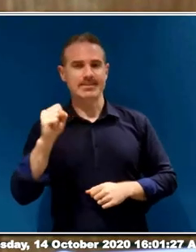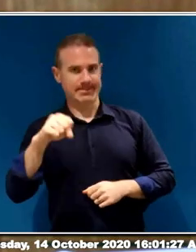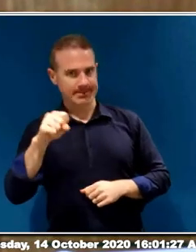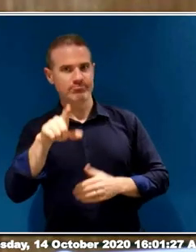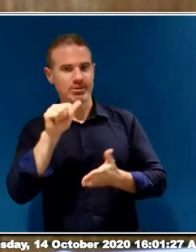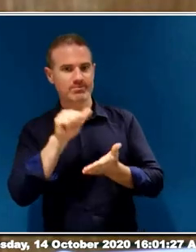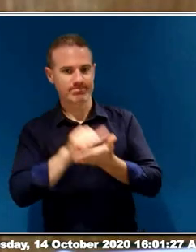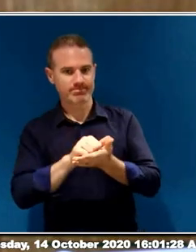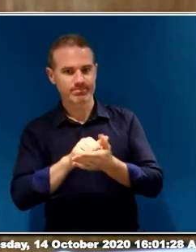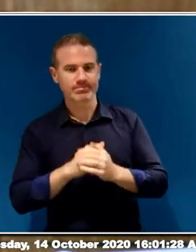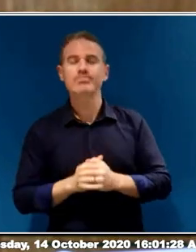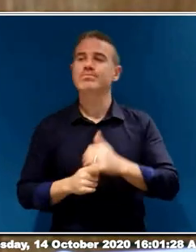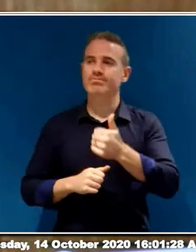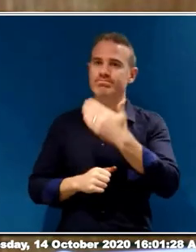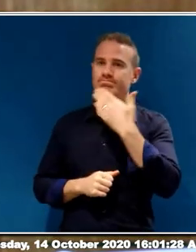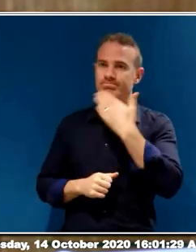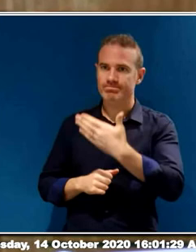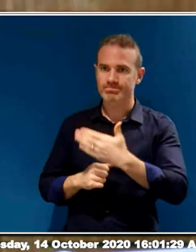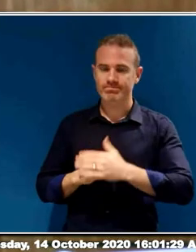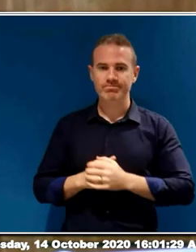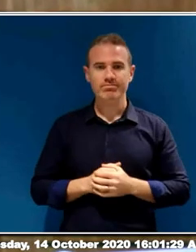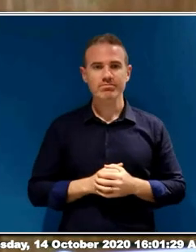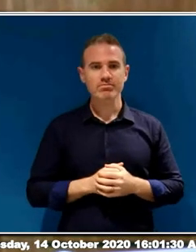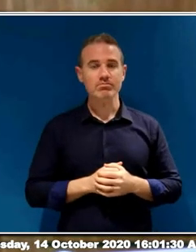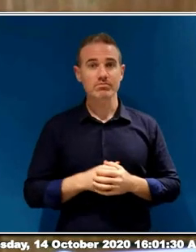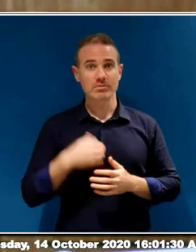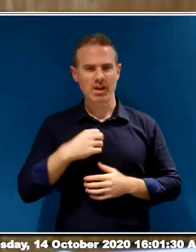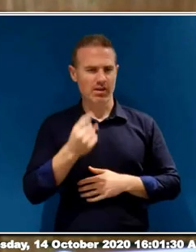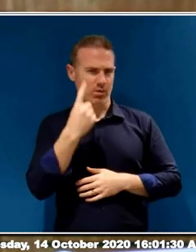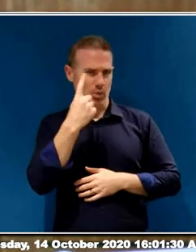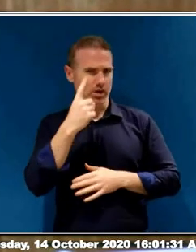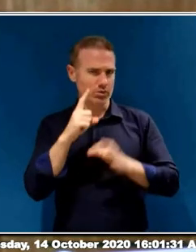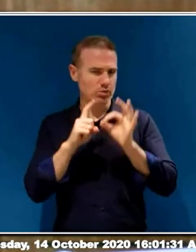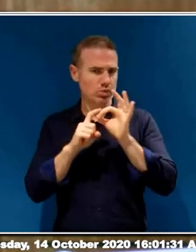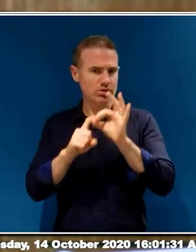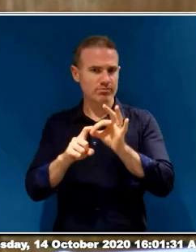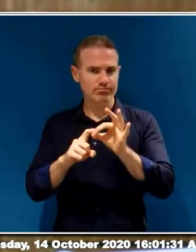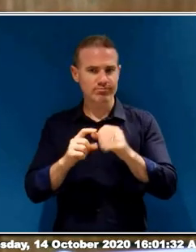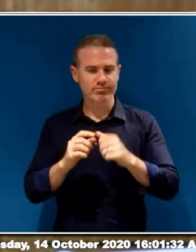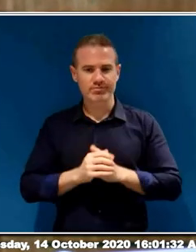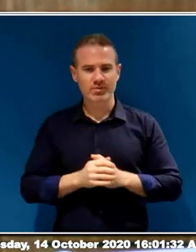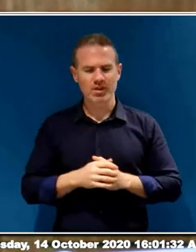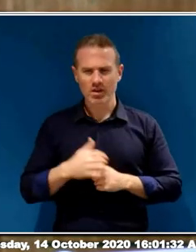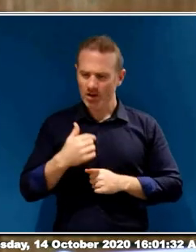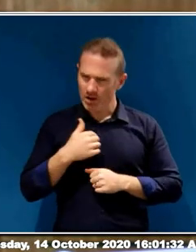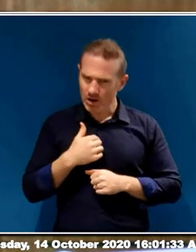I just have a question. I'm absolutely intrigued that you spent eight years examining